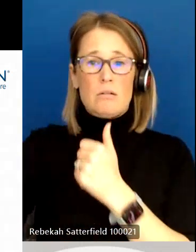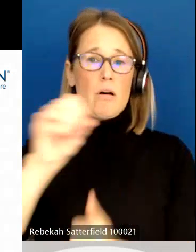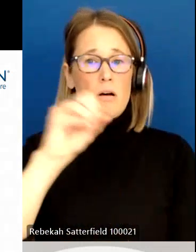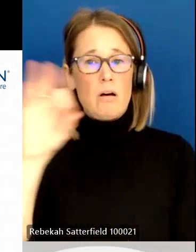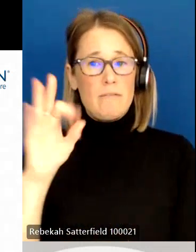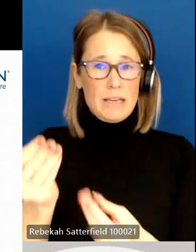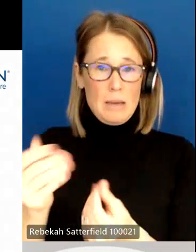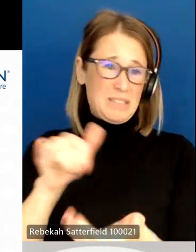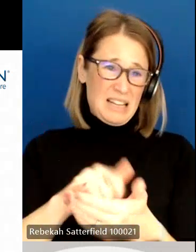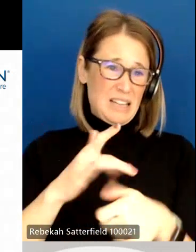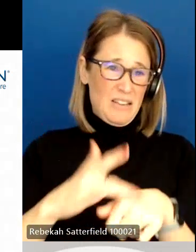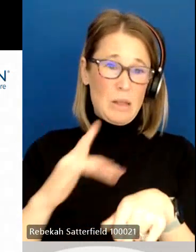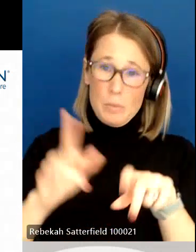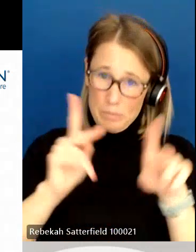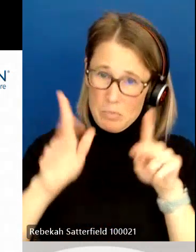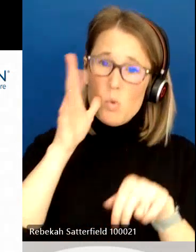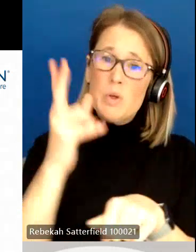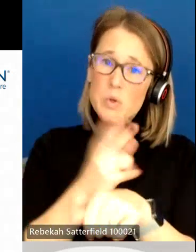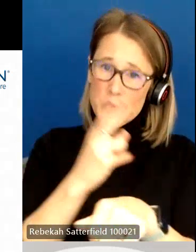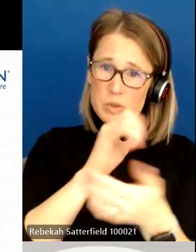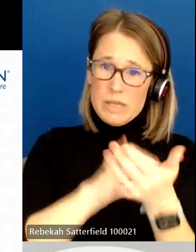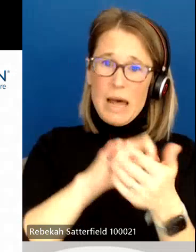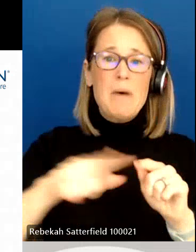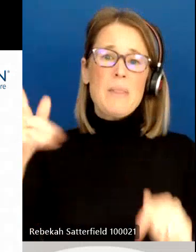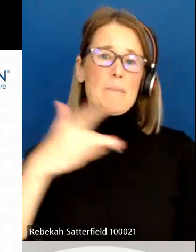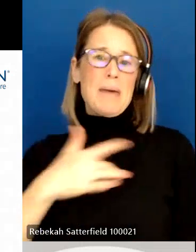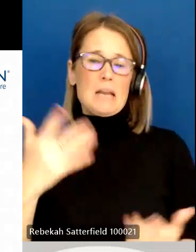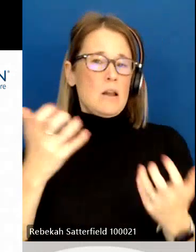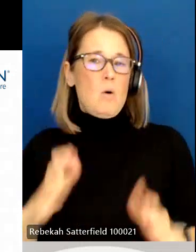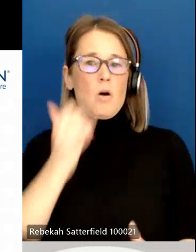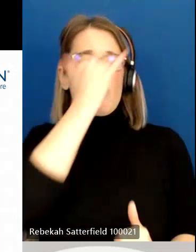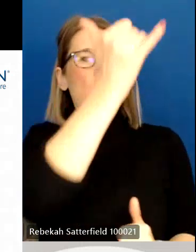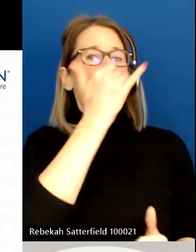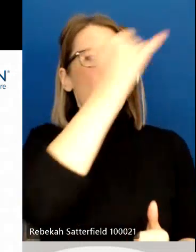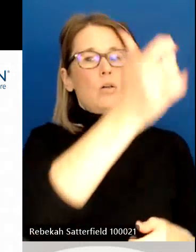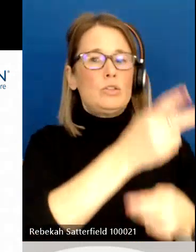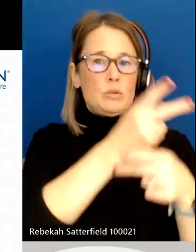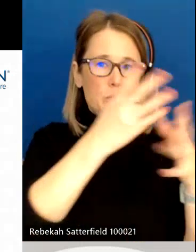will use things but they do not want to call the supervisor the nursing supervisor security to go